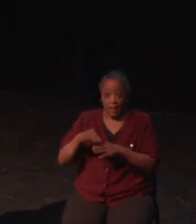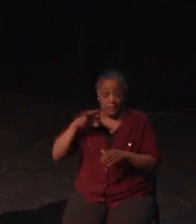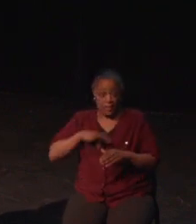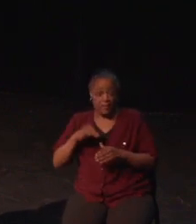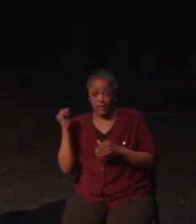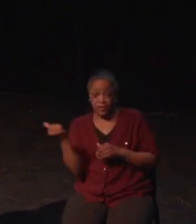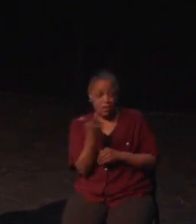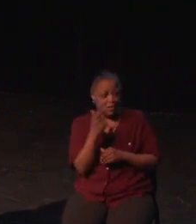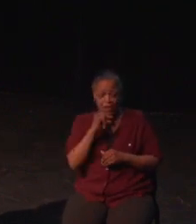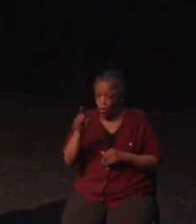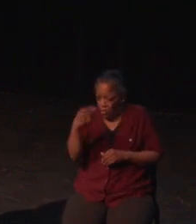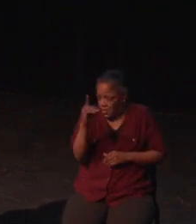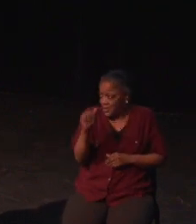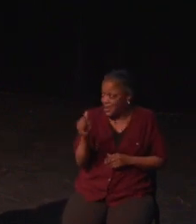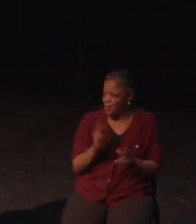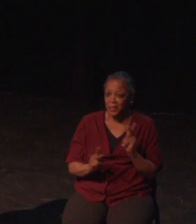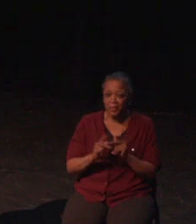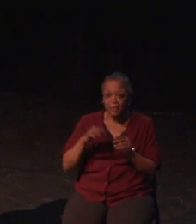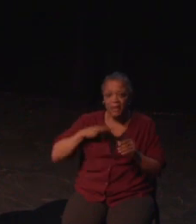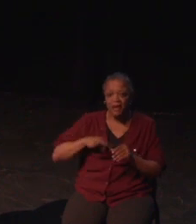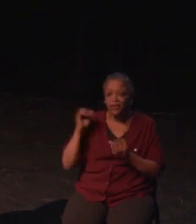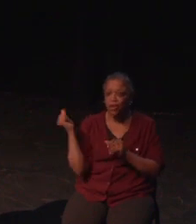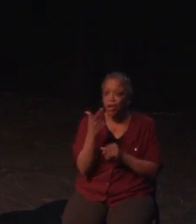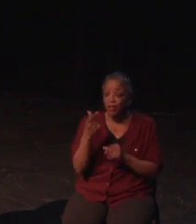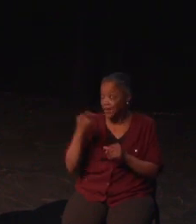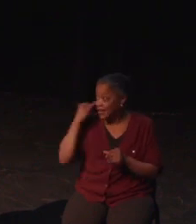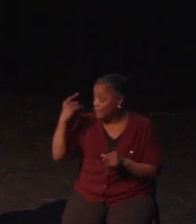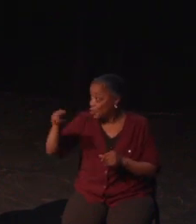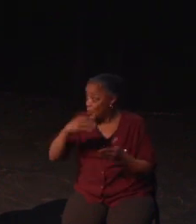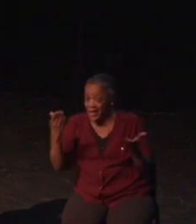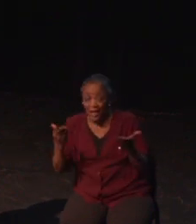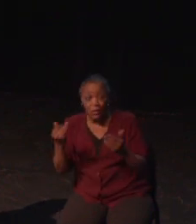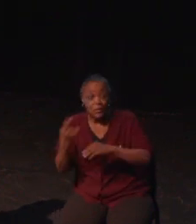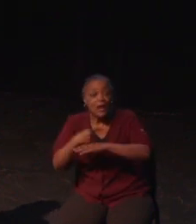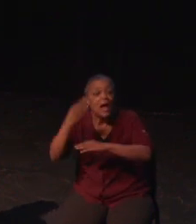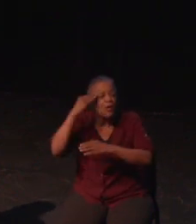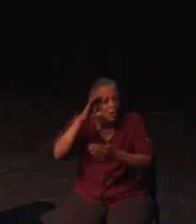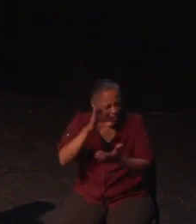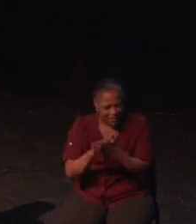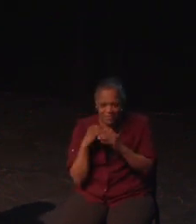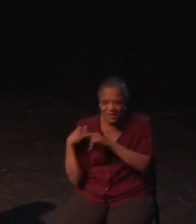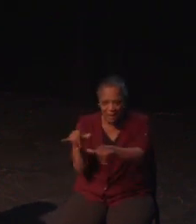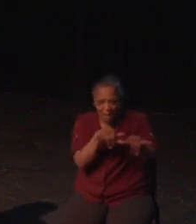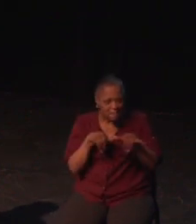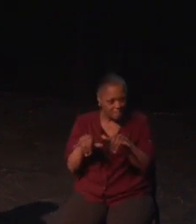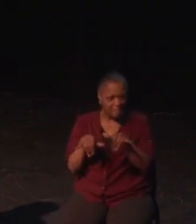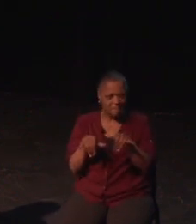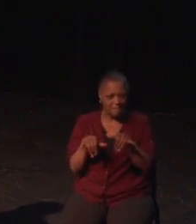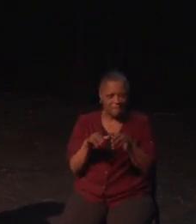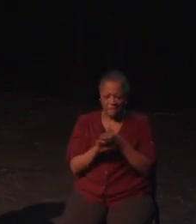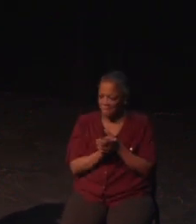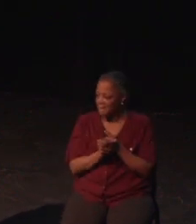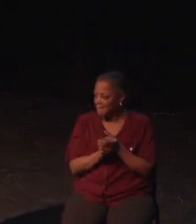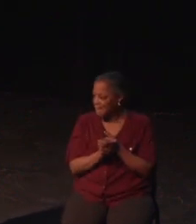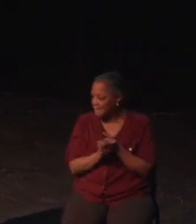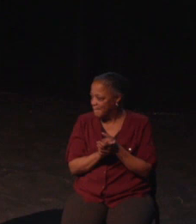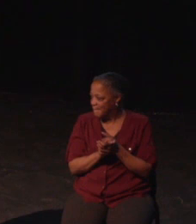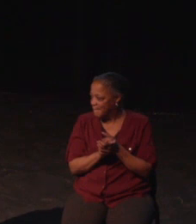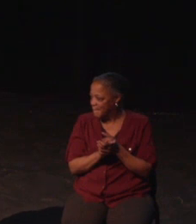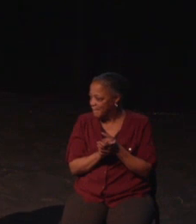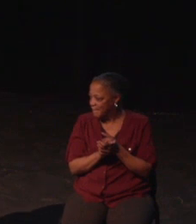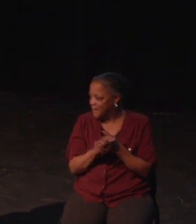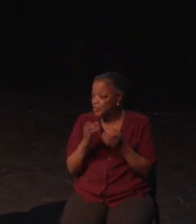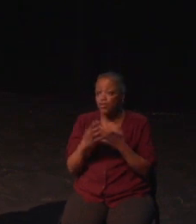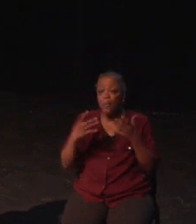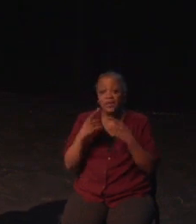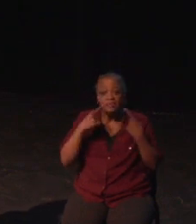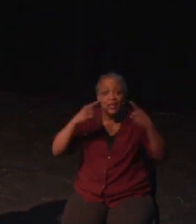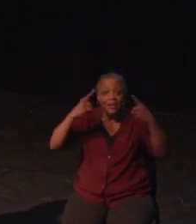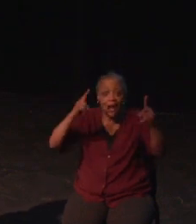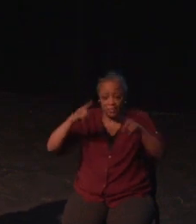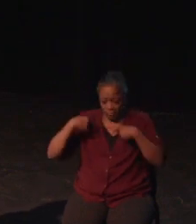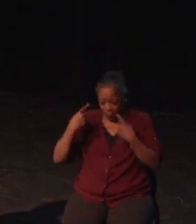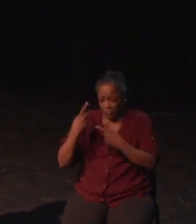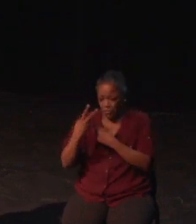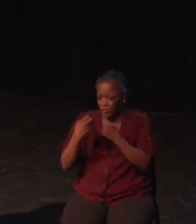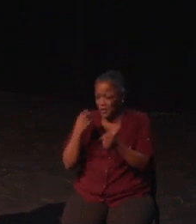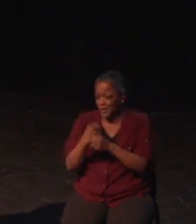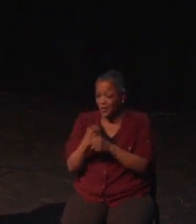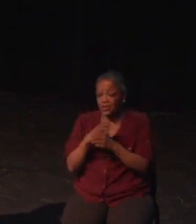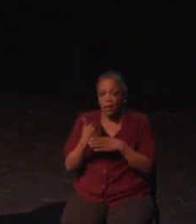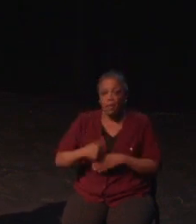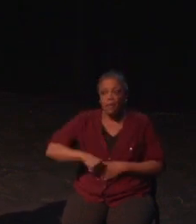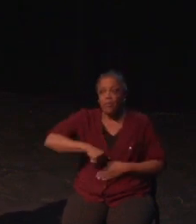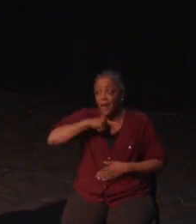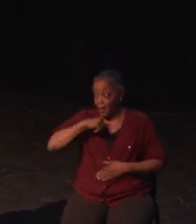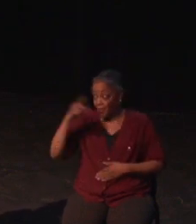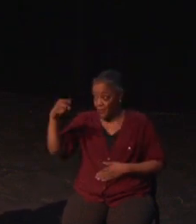almost no map icons in an enormous world with vague direction and a lot of repetition.